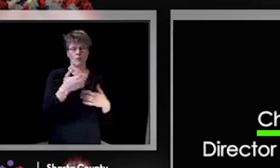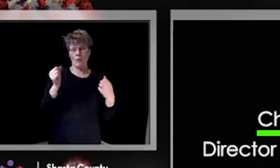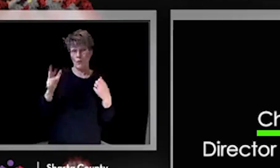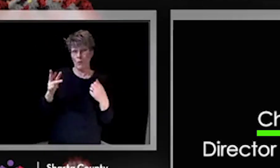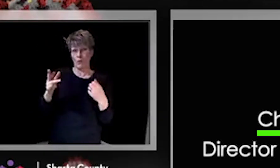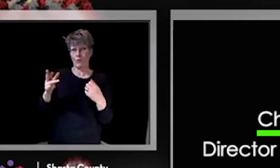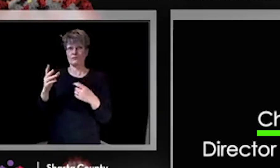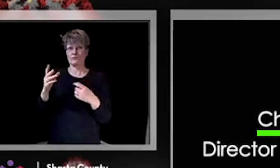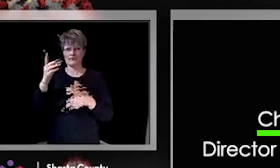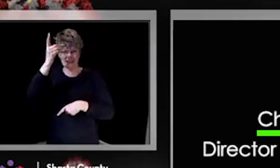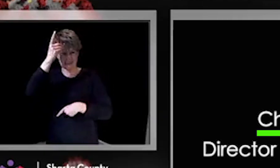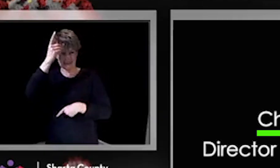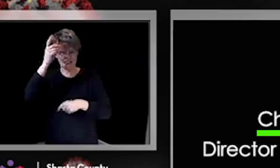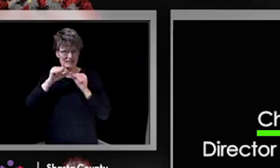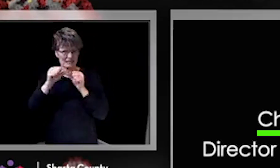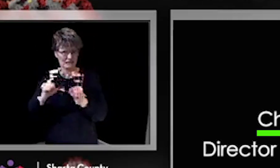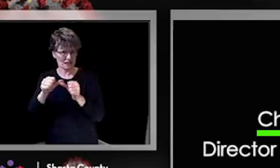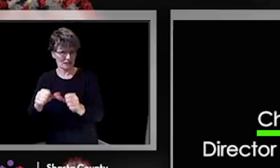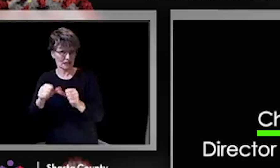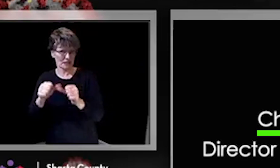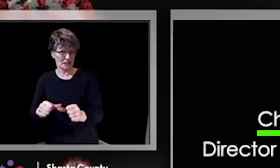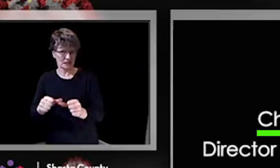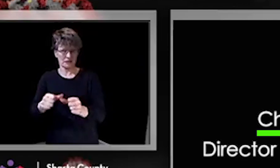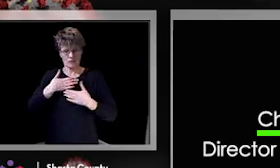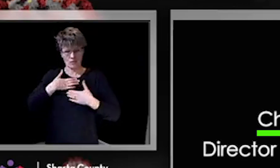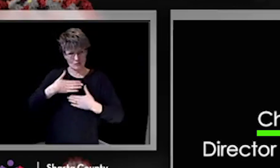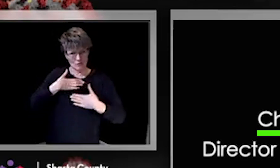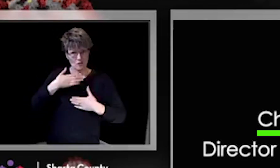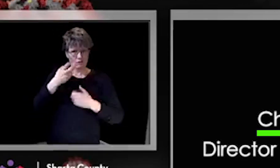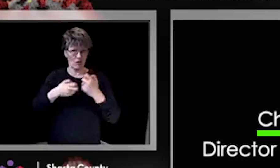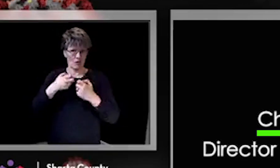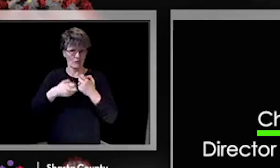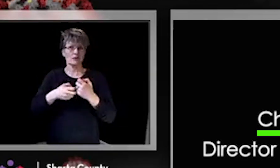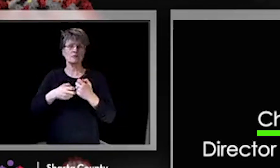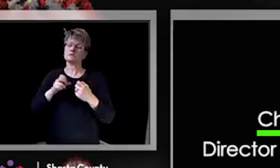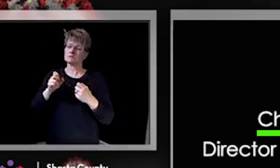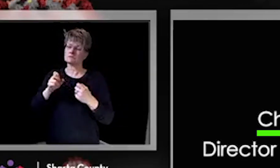disease, and those conditions do have to be documented by a medical health professional